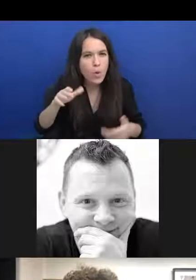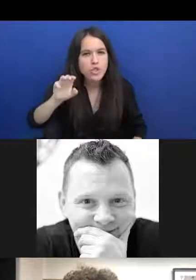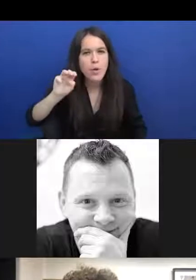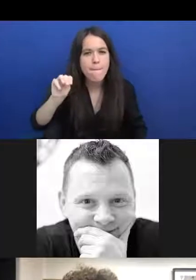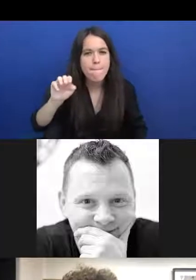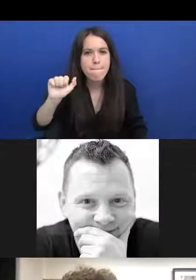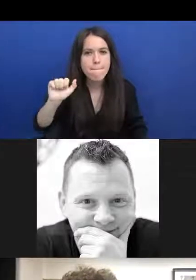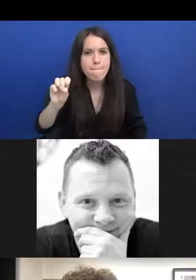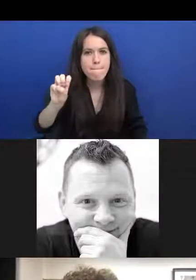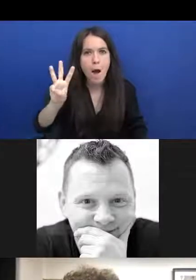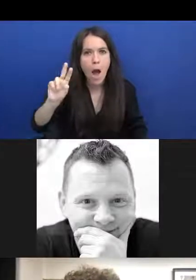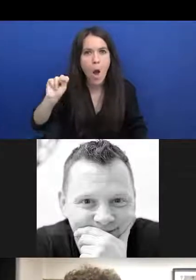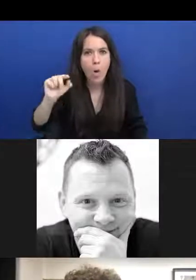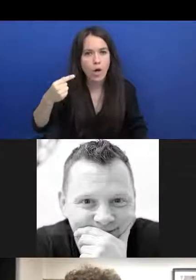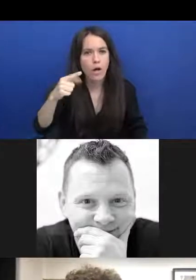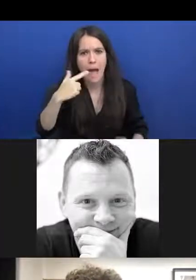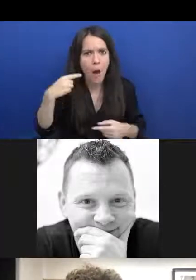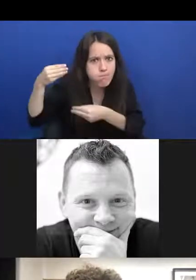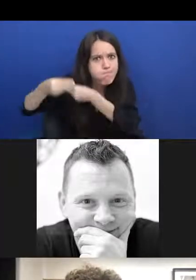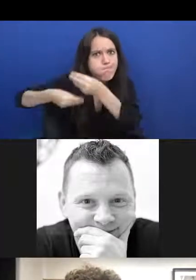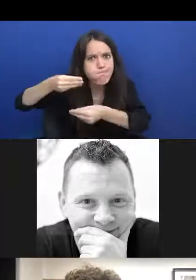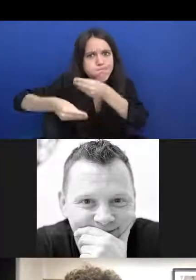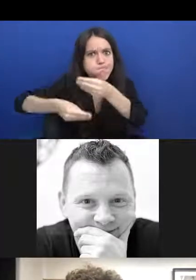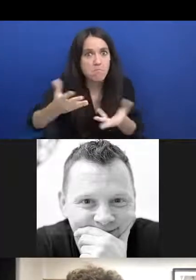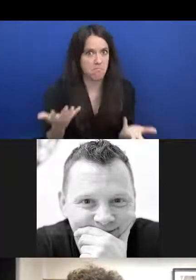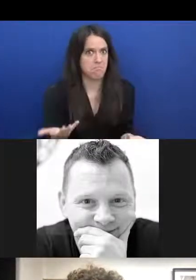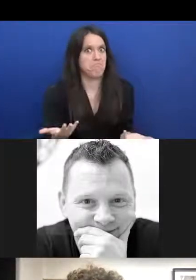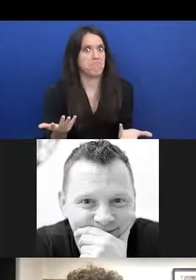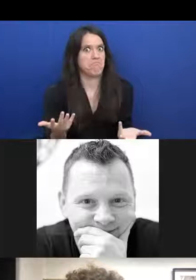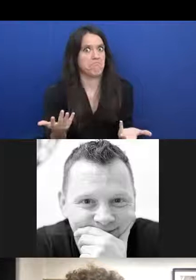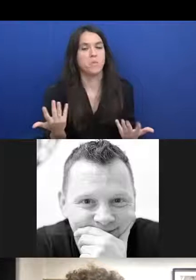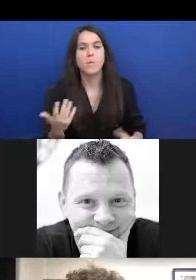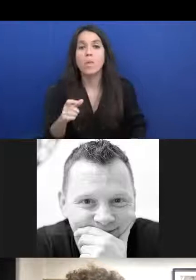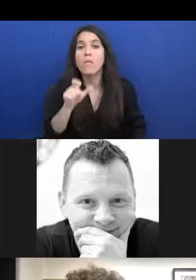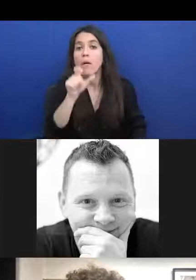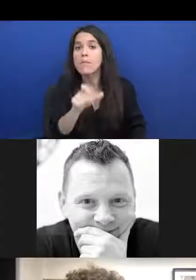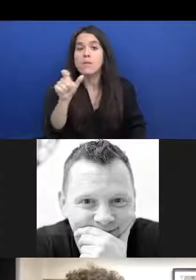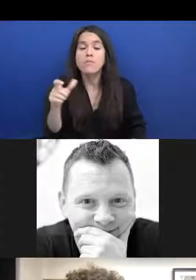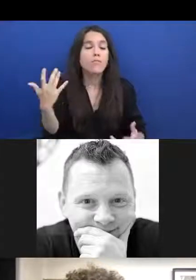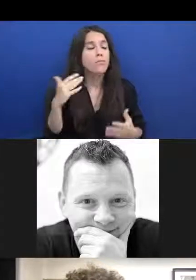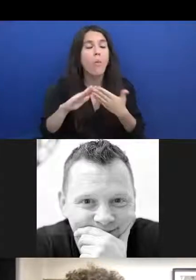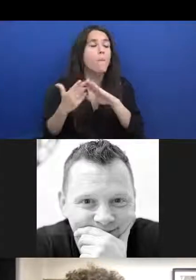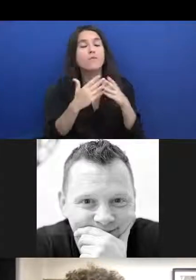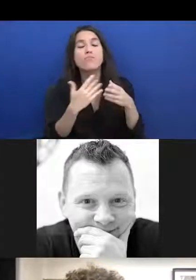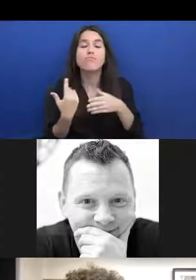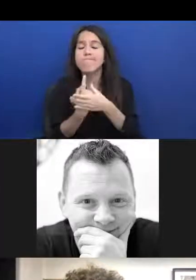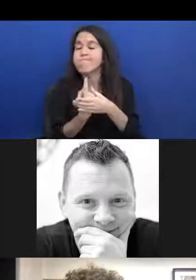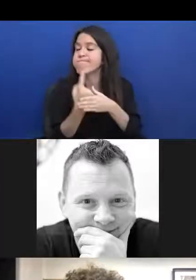learned by all generations if people leave the community sometimes children don't keep learning